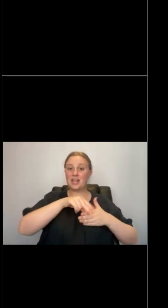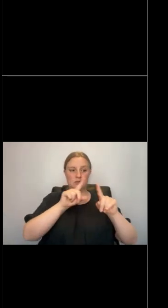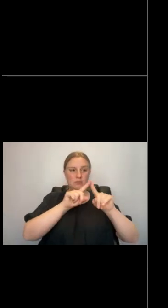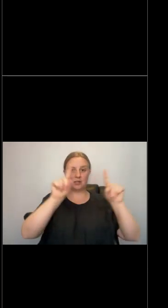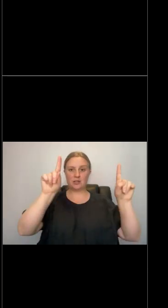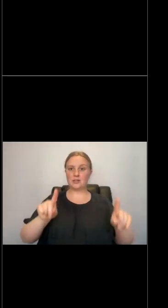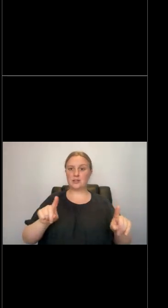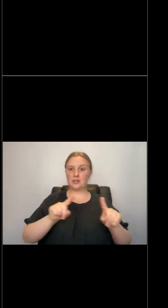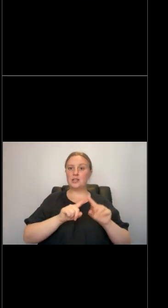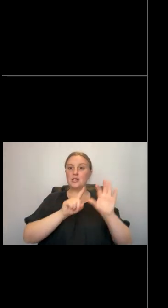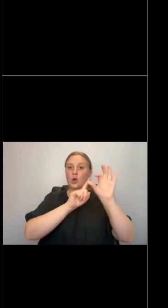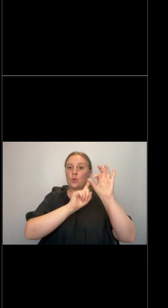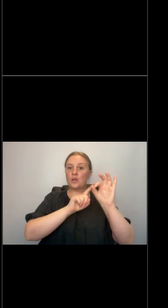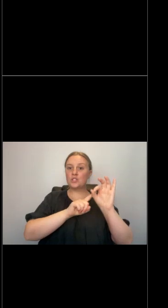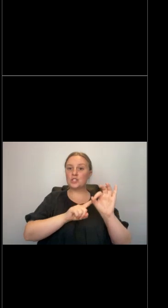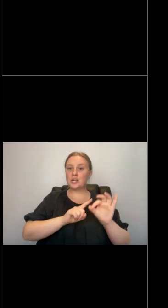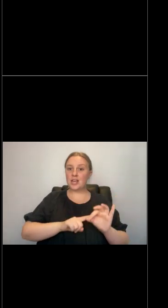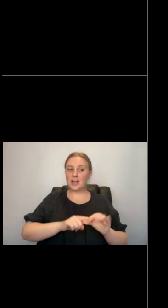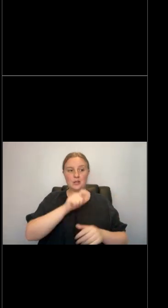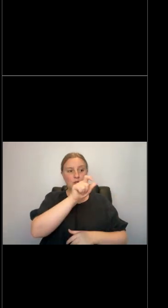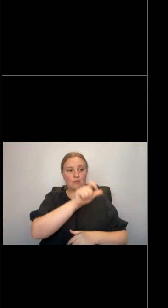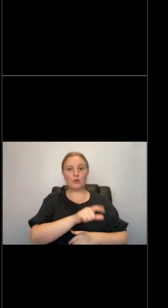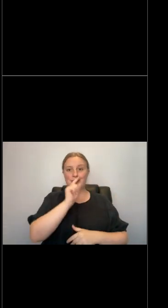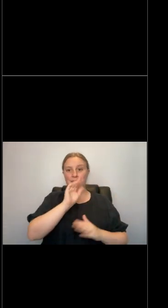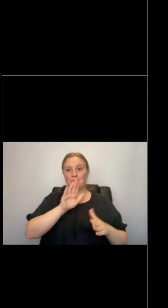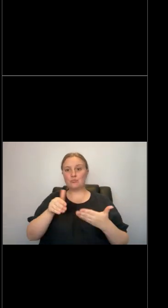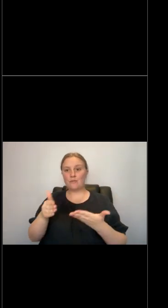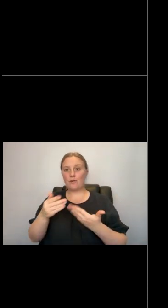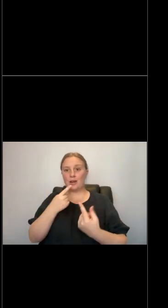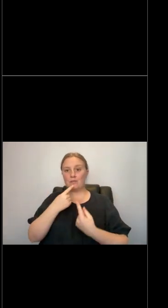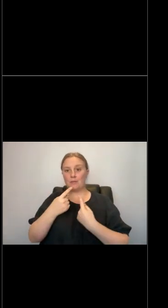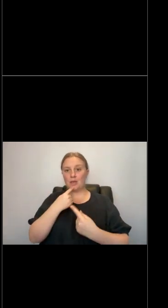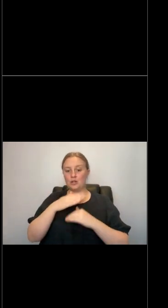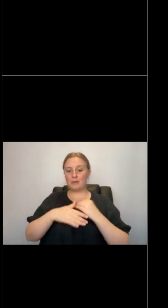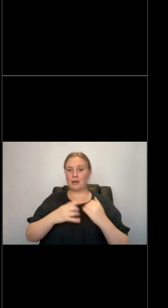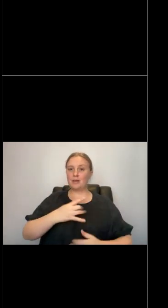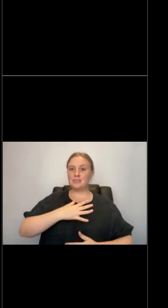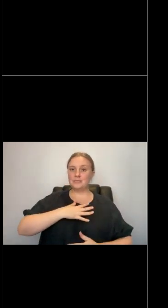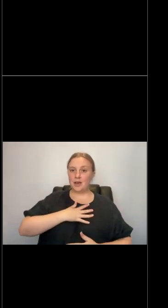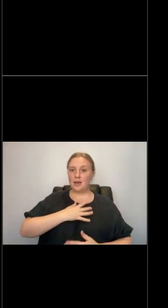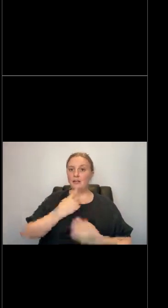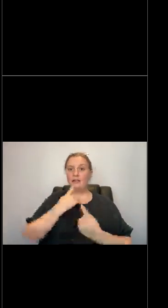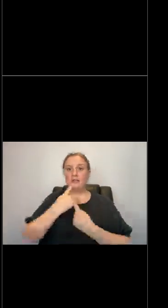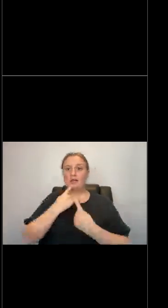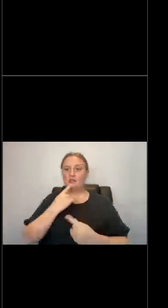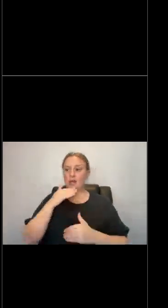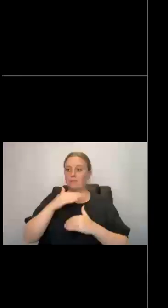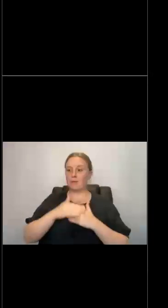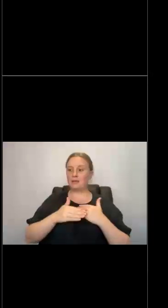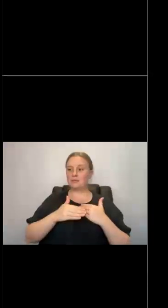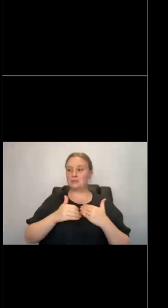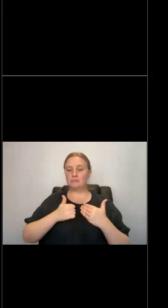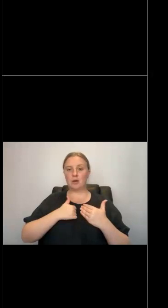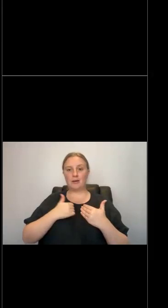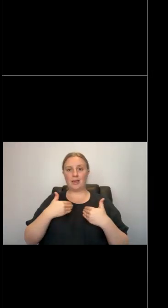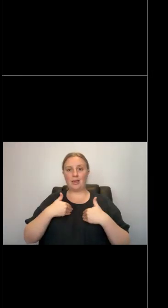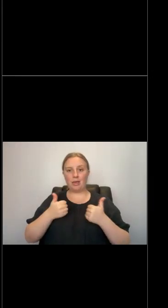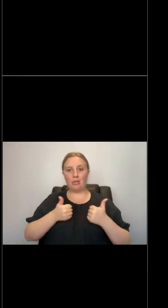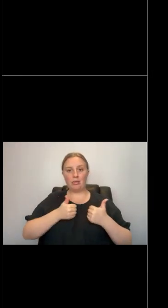about themselves and their progress to the tribunal. Really, really, really helpful. Particularly if somebody even if somebody is